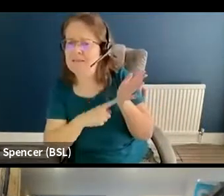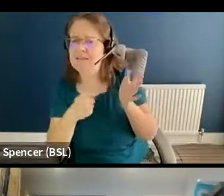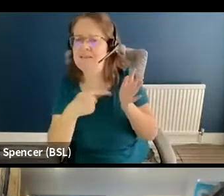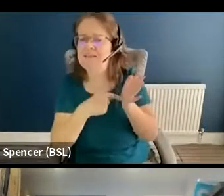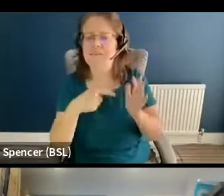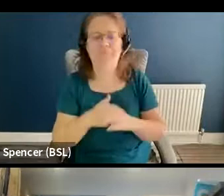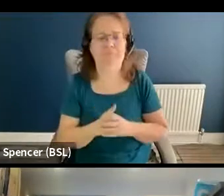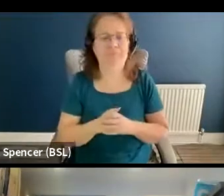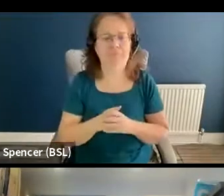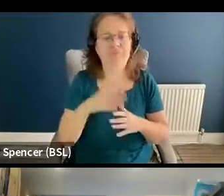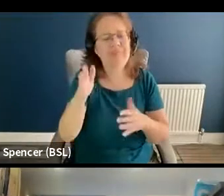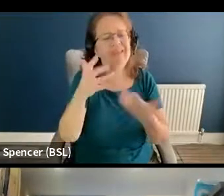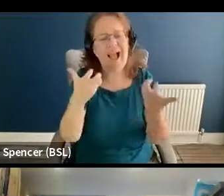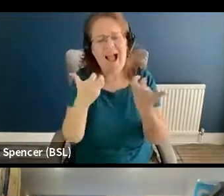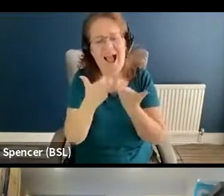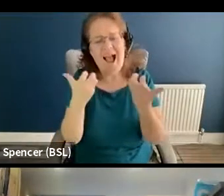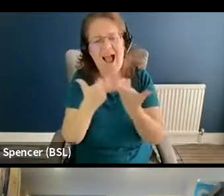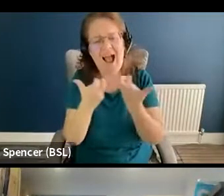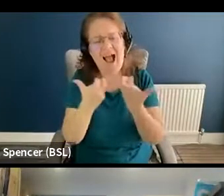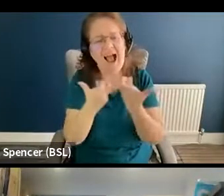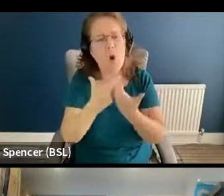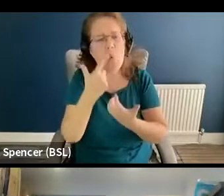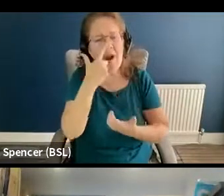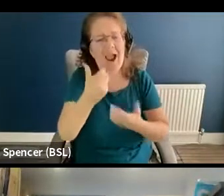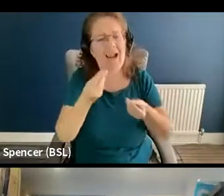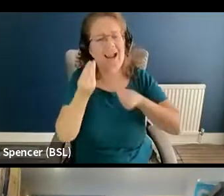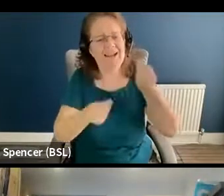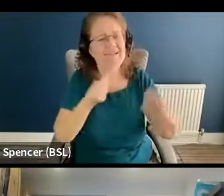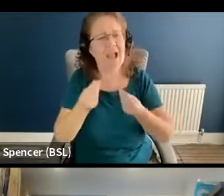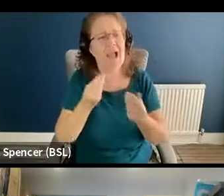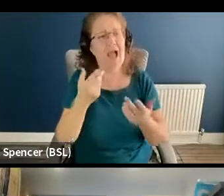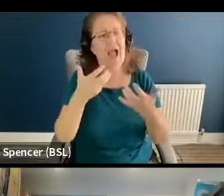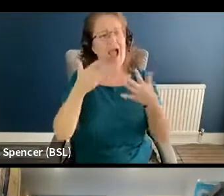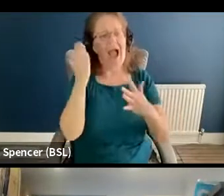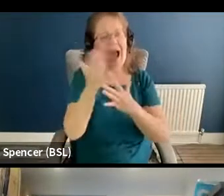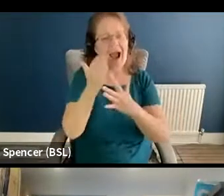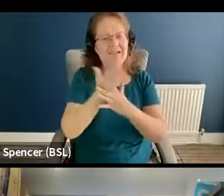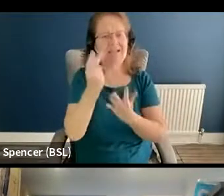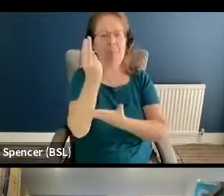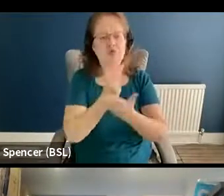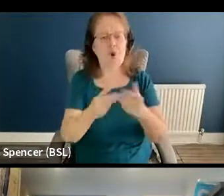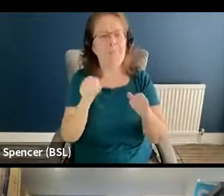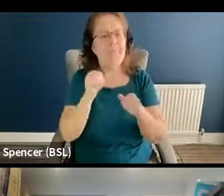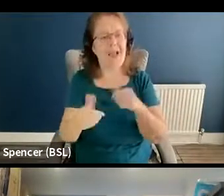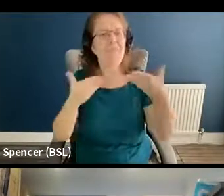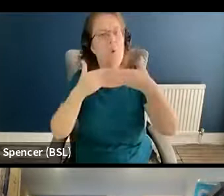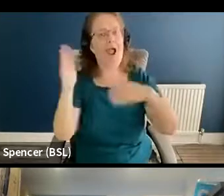explain it? Why accessible design is better for everyone, particularly in light of companies or